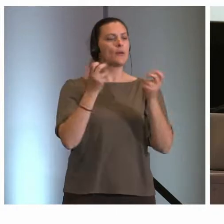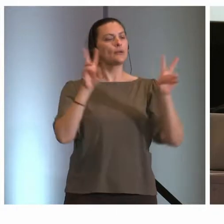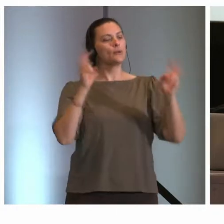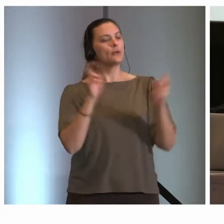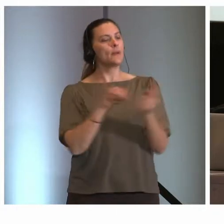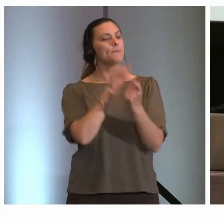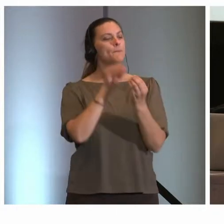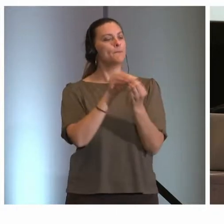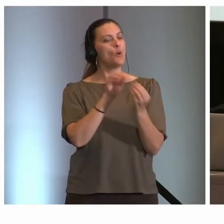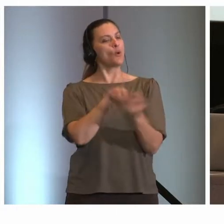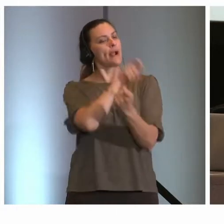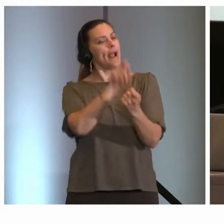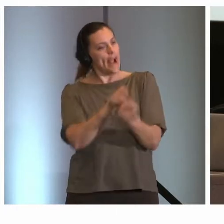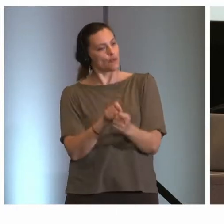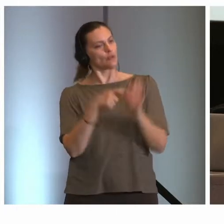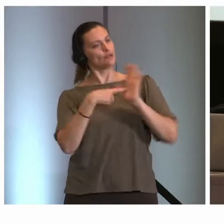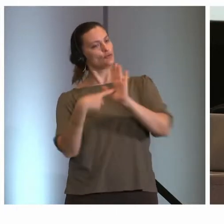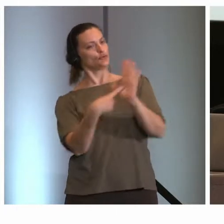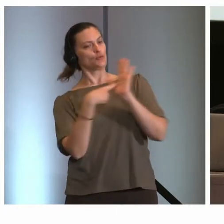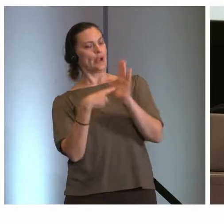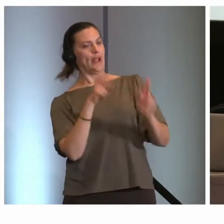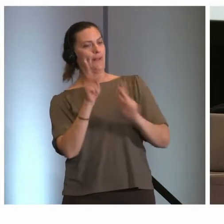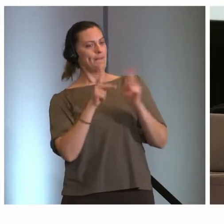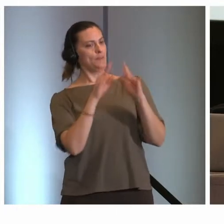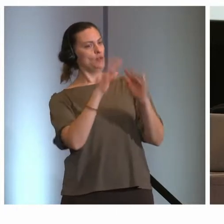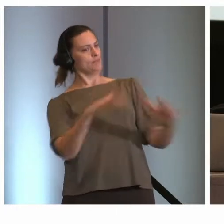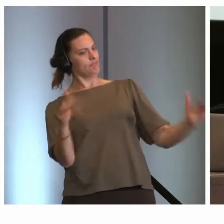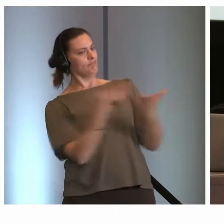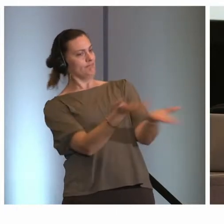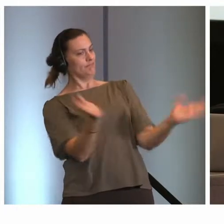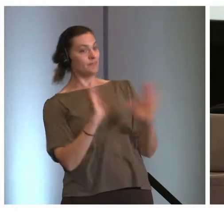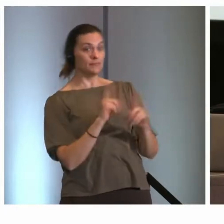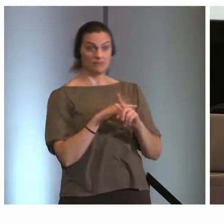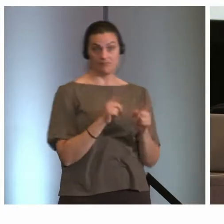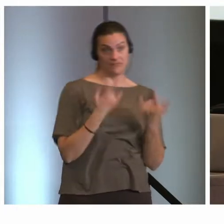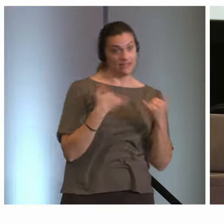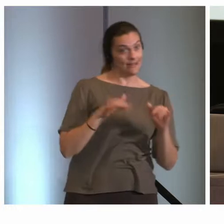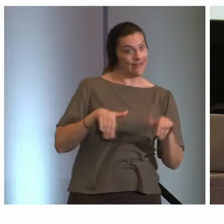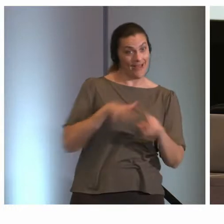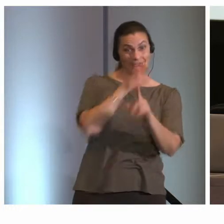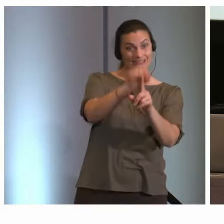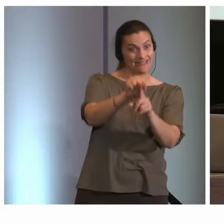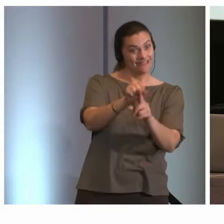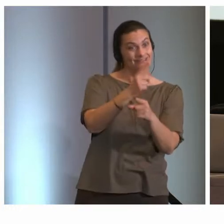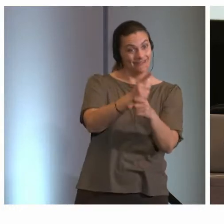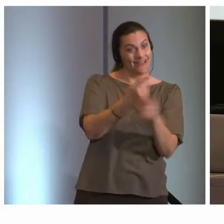quote, more accurately, portray the American scene. So we are still not there yet, so Danny's right: Attitudes